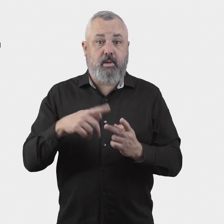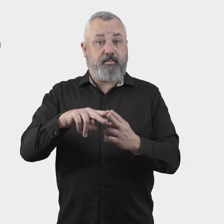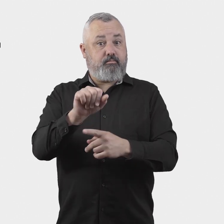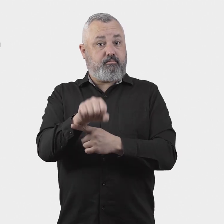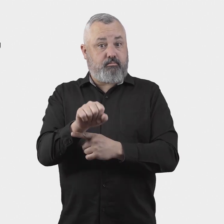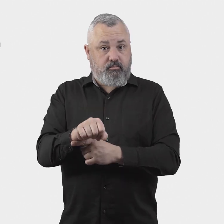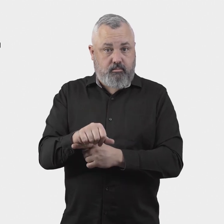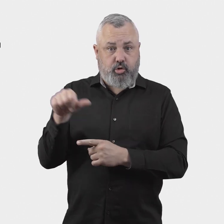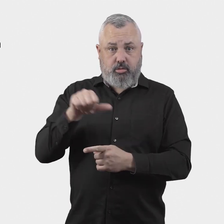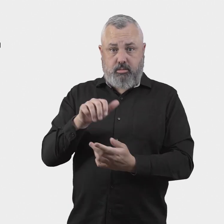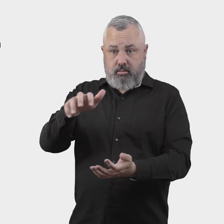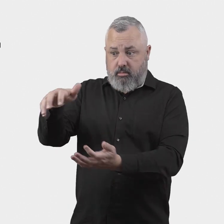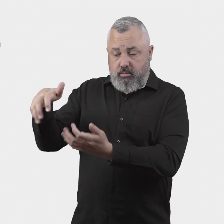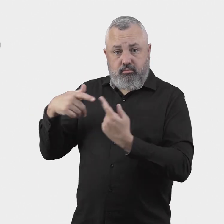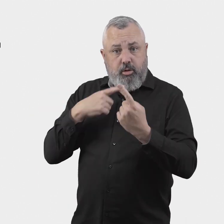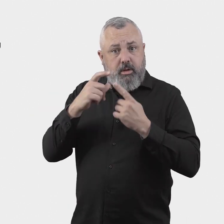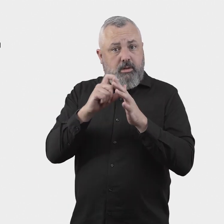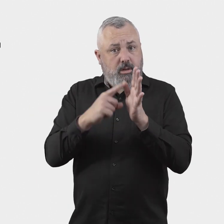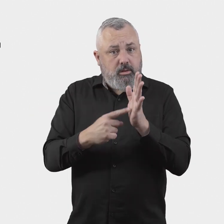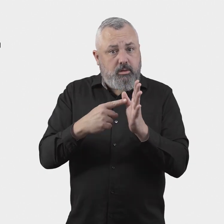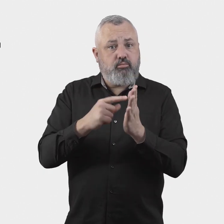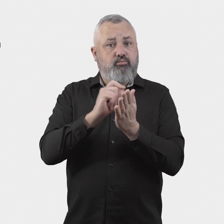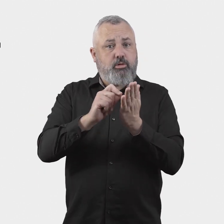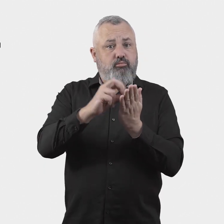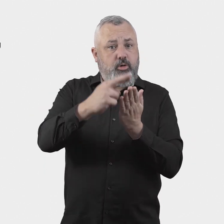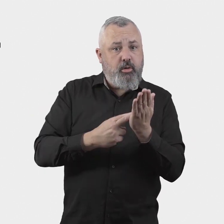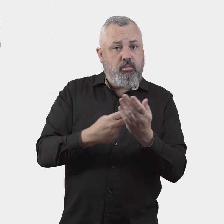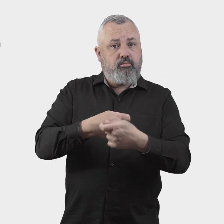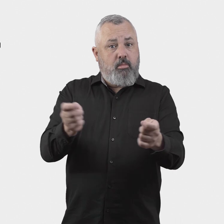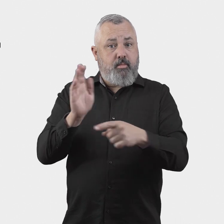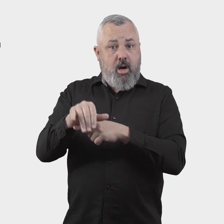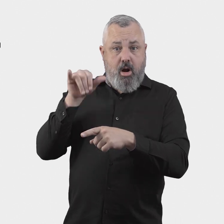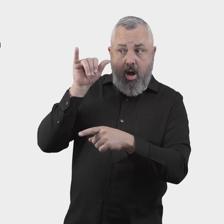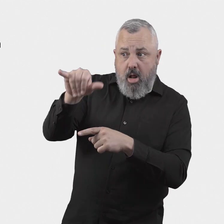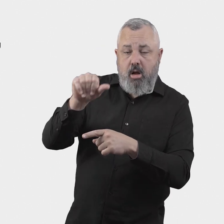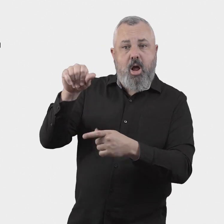processes the ombuds scheme should adopt to provide procedural fairness to airlines and